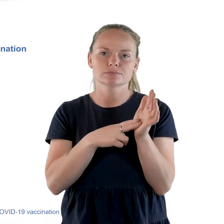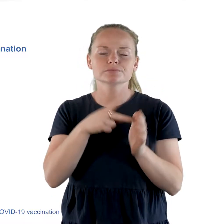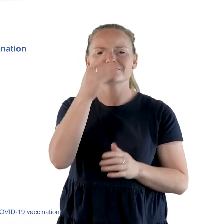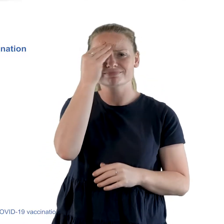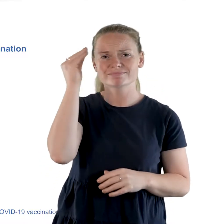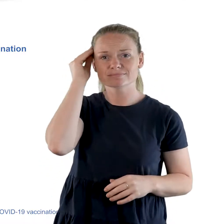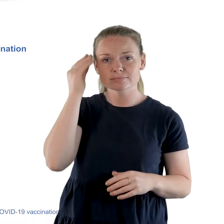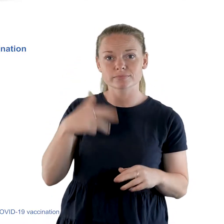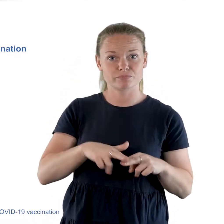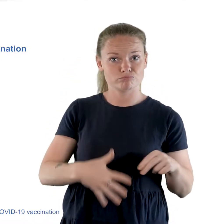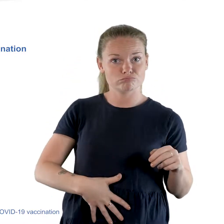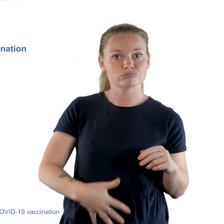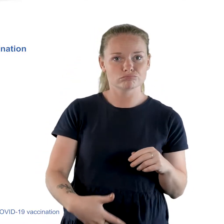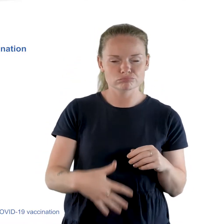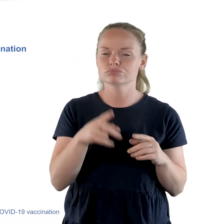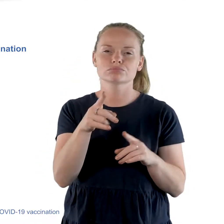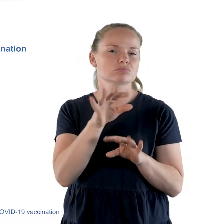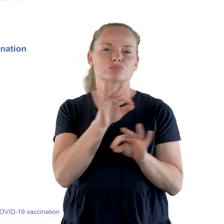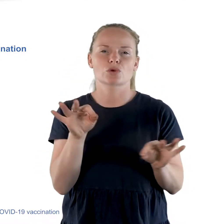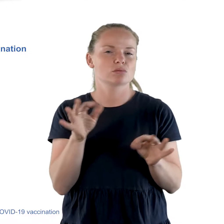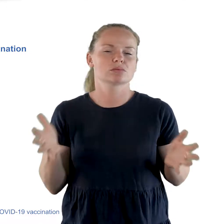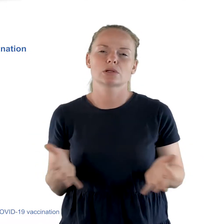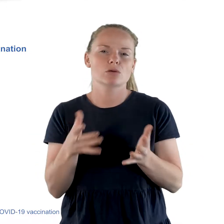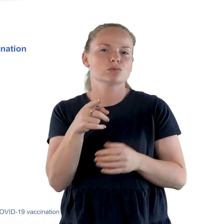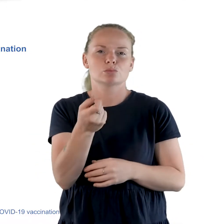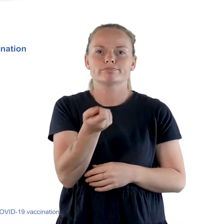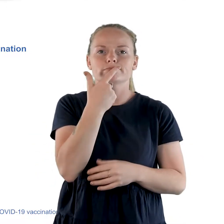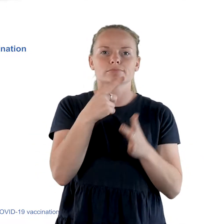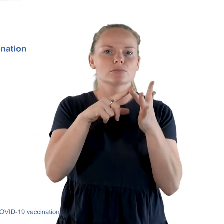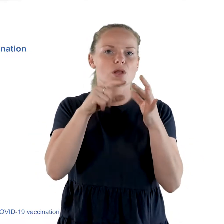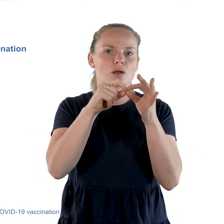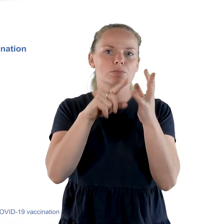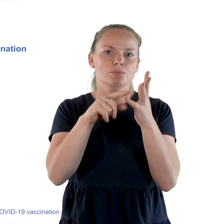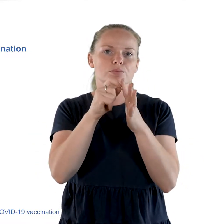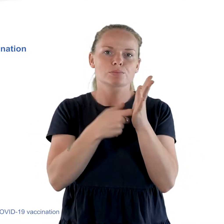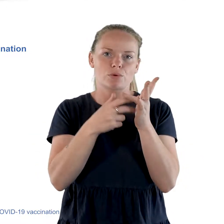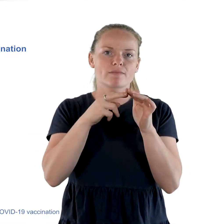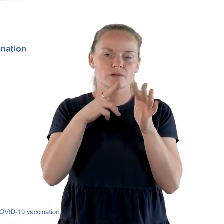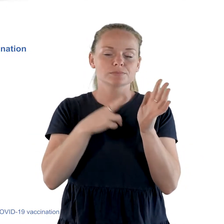(note, ibuprofen is not recommended during pregnancy).